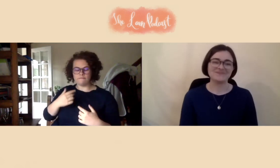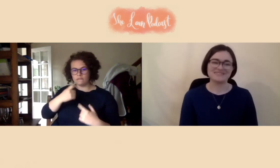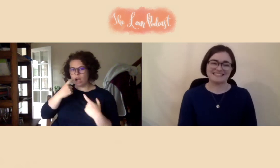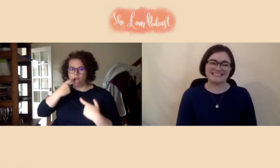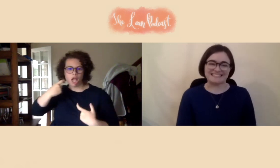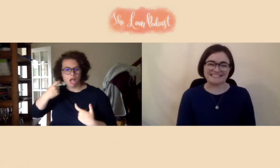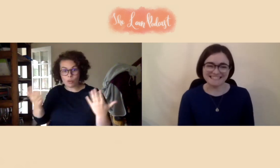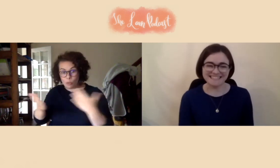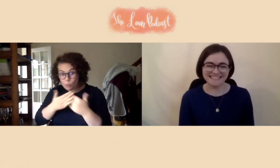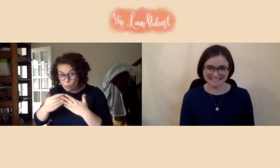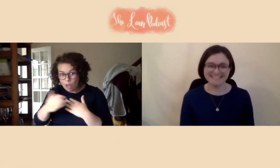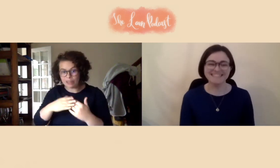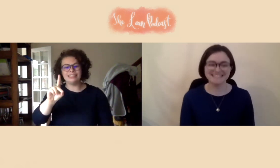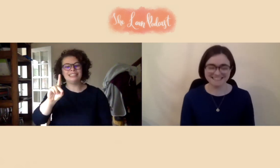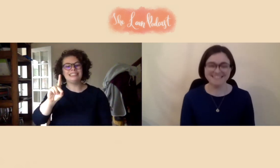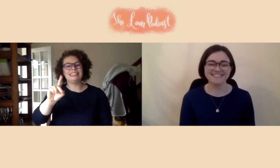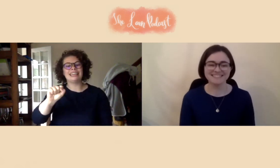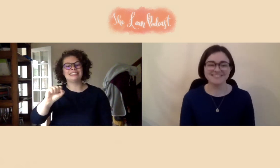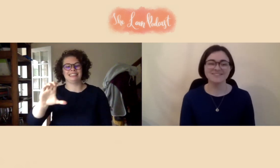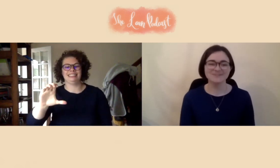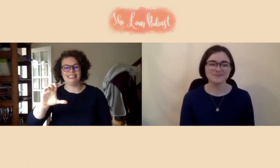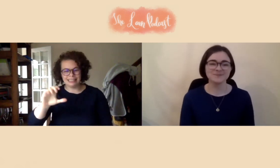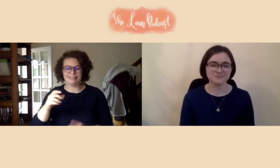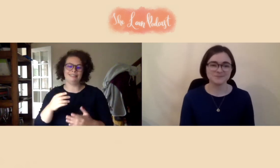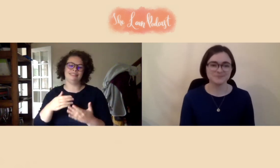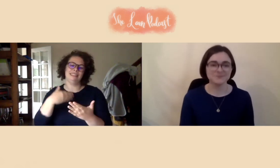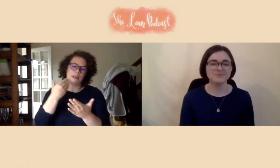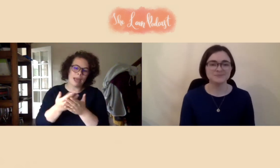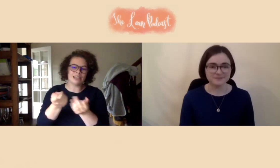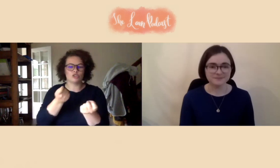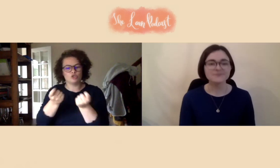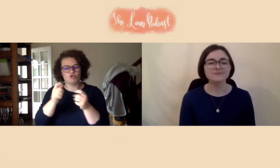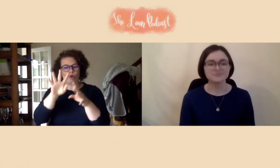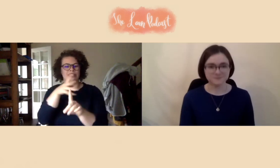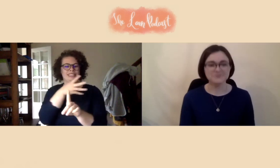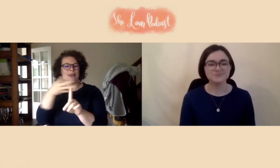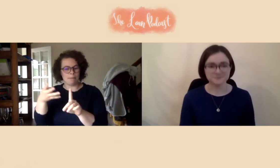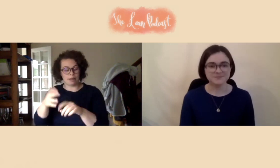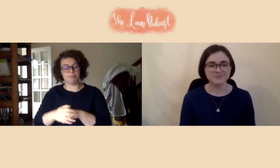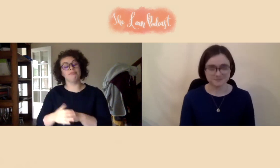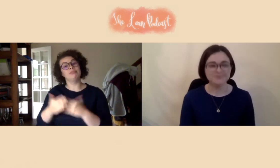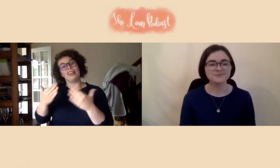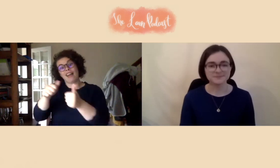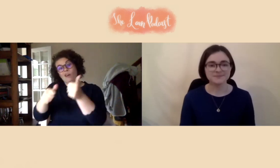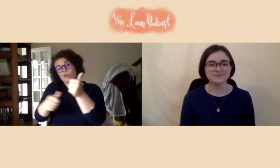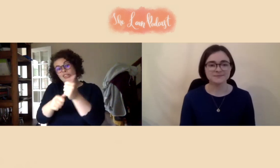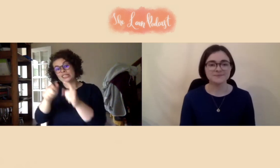that she wrote with Robert Pollard. She is currently an Assistant Professor at Rochester Institute of technology,